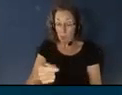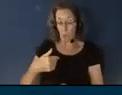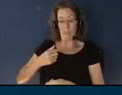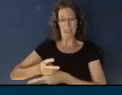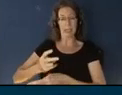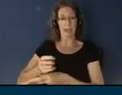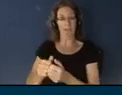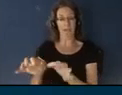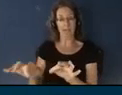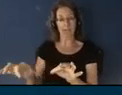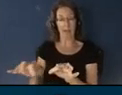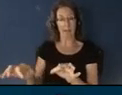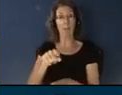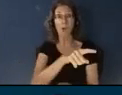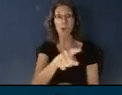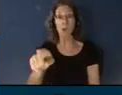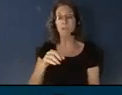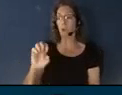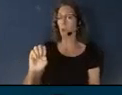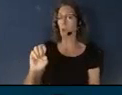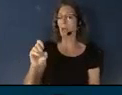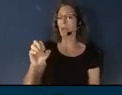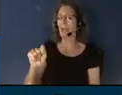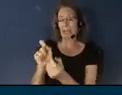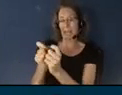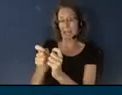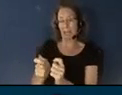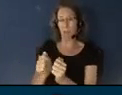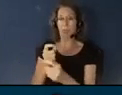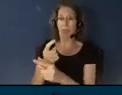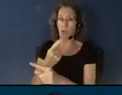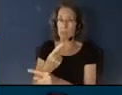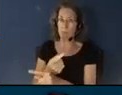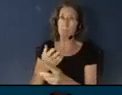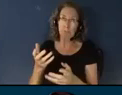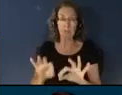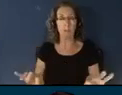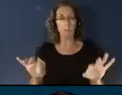you need to edit for accuracy so that's another this important thing is all these captioning